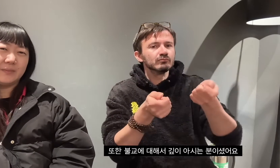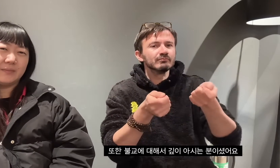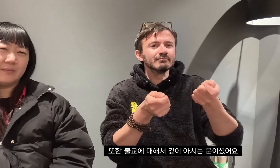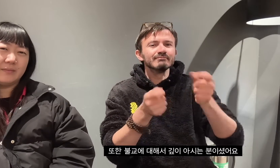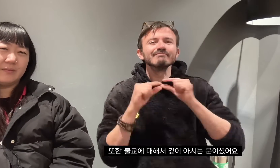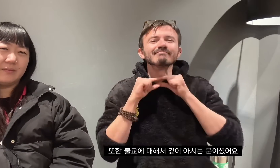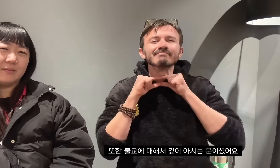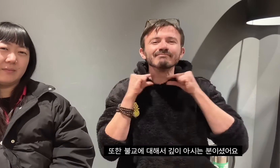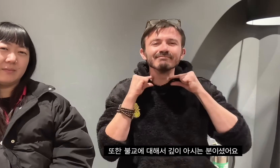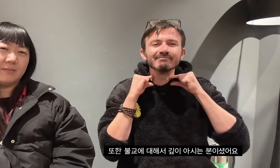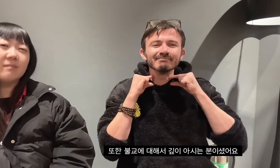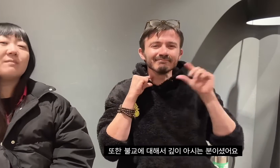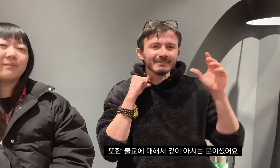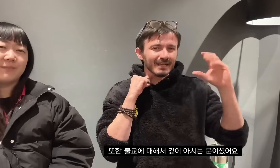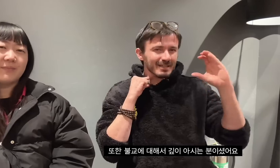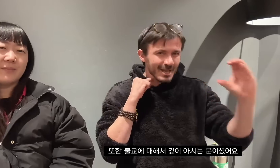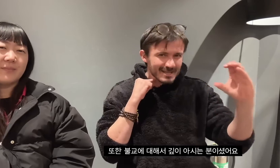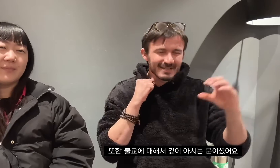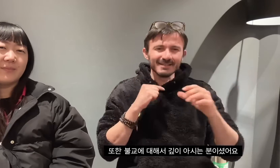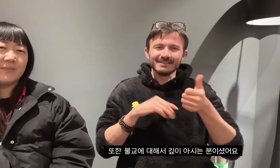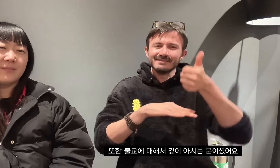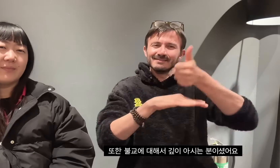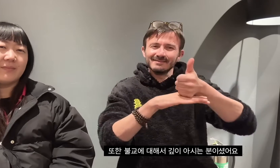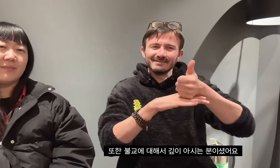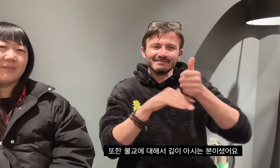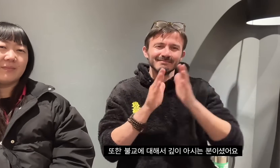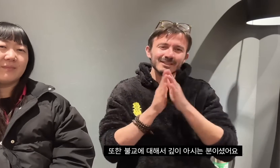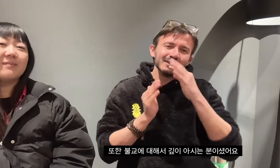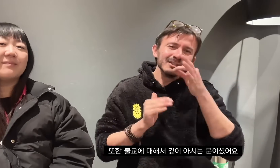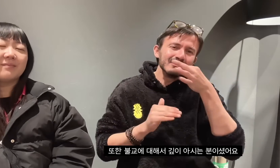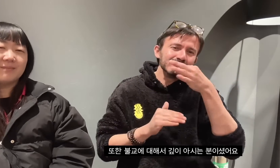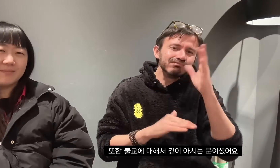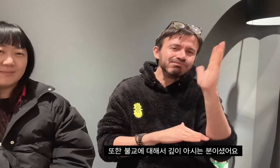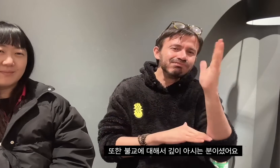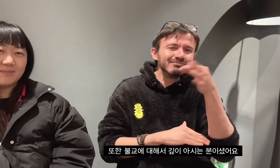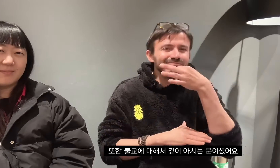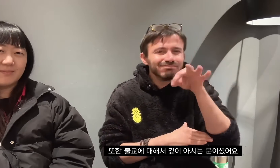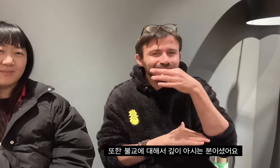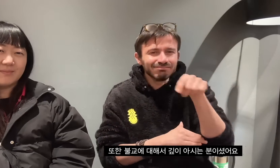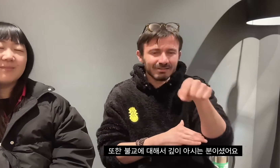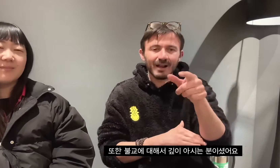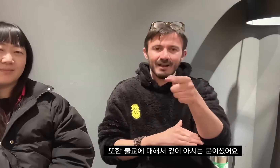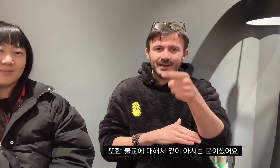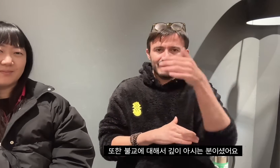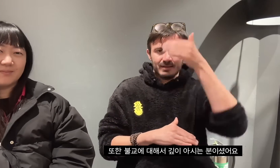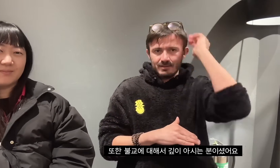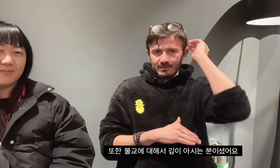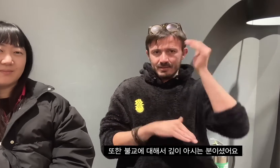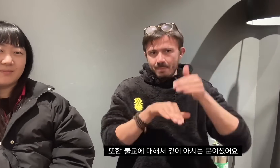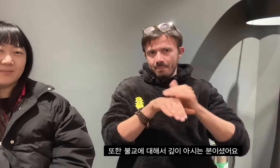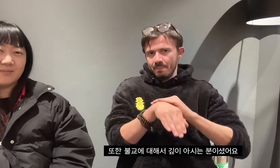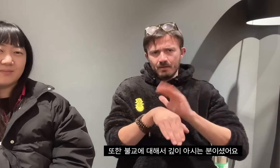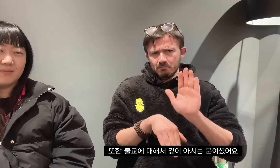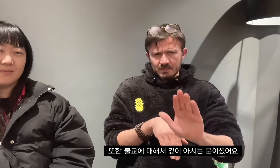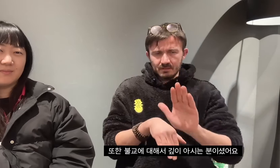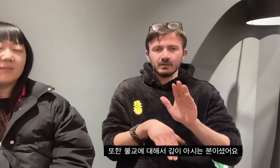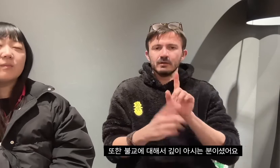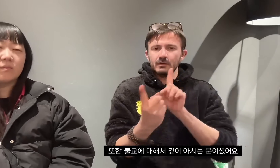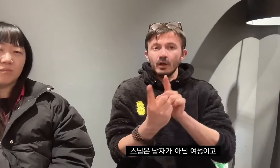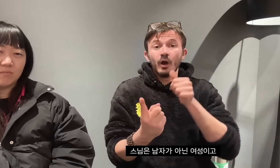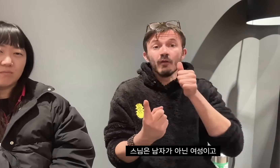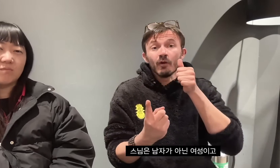and she knew a lot about Buddhism.